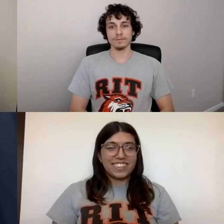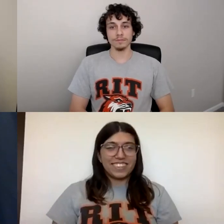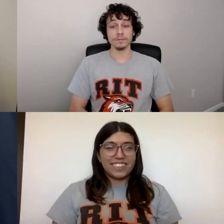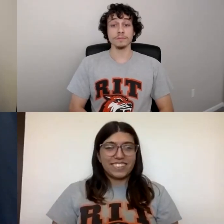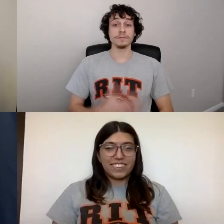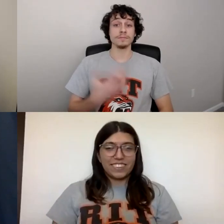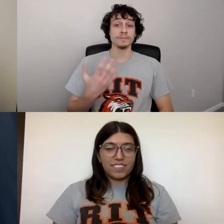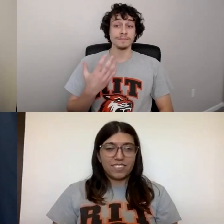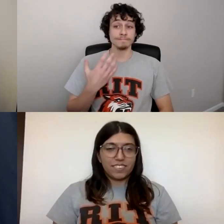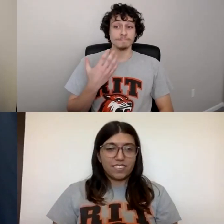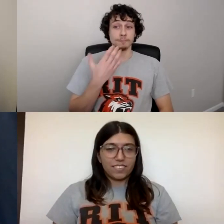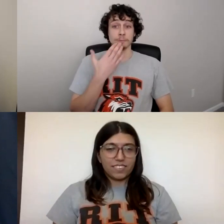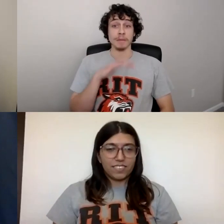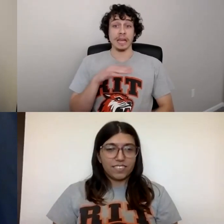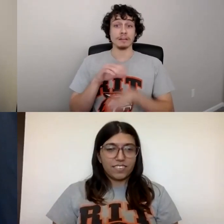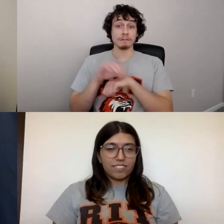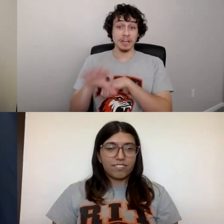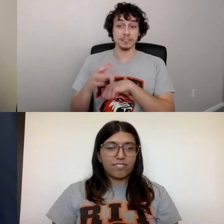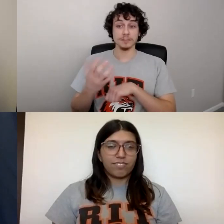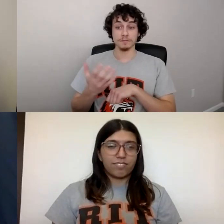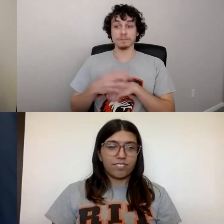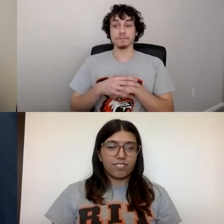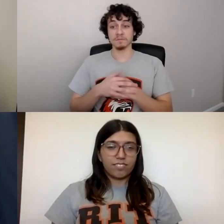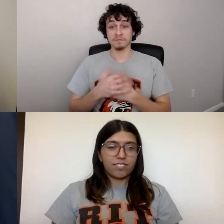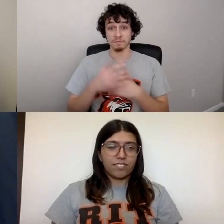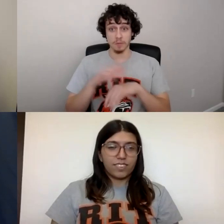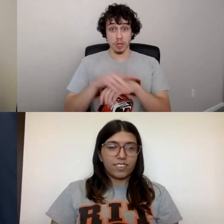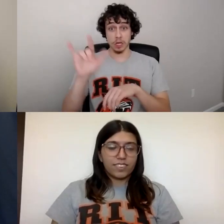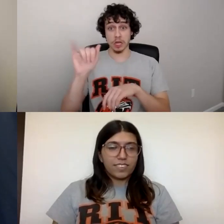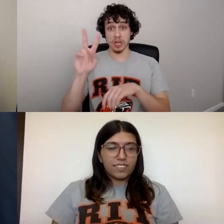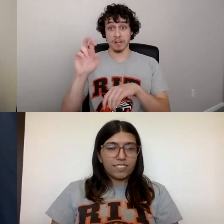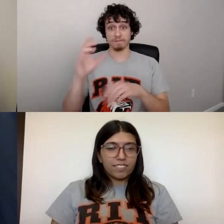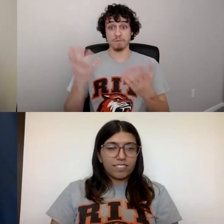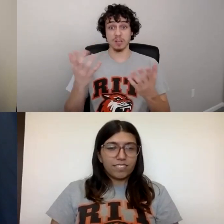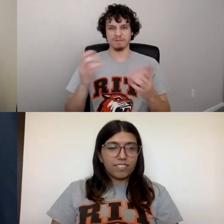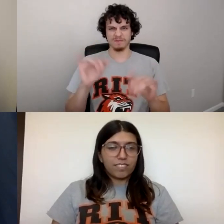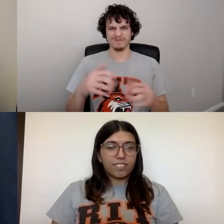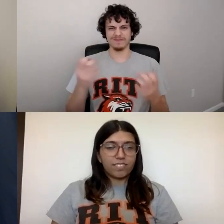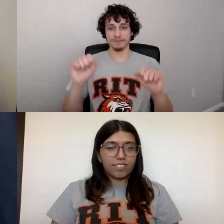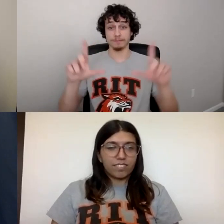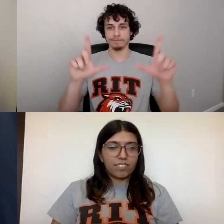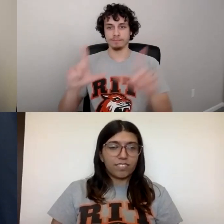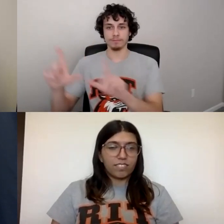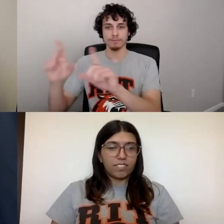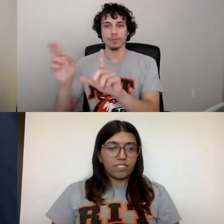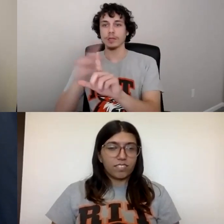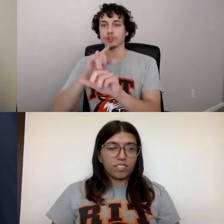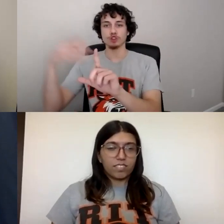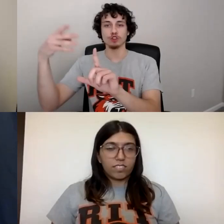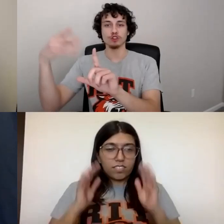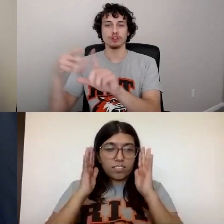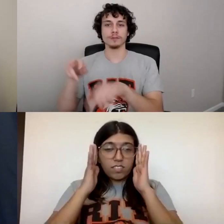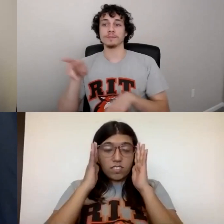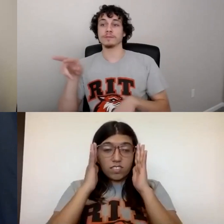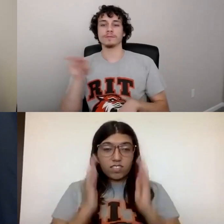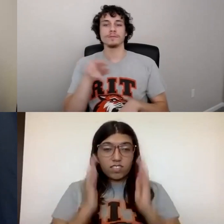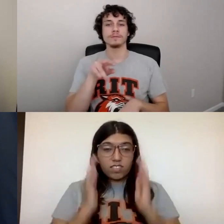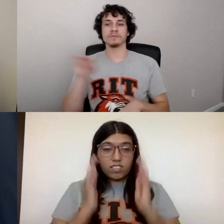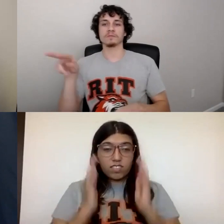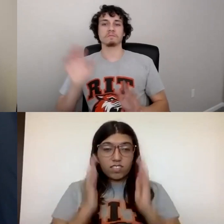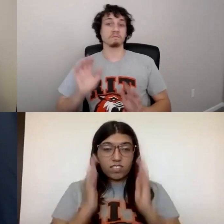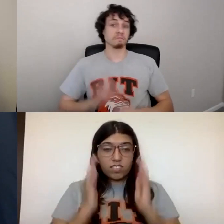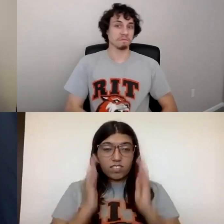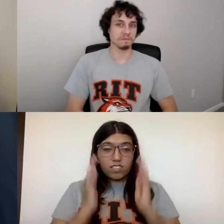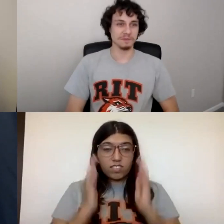Vladimir: If it is live, I say let's have another answer on another screen, especially if you are doing it on zoom.